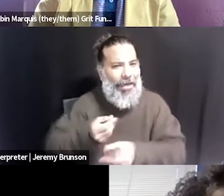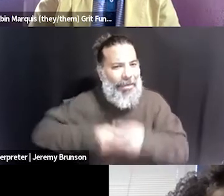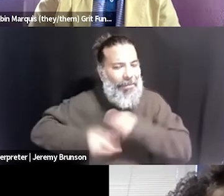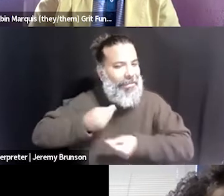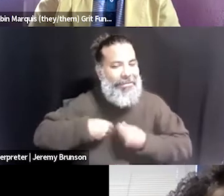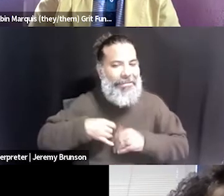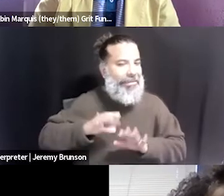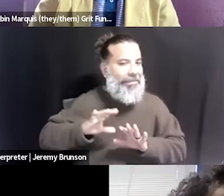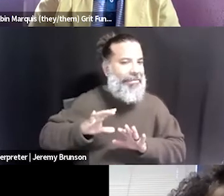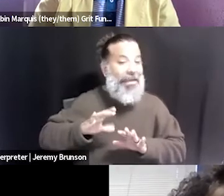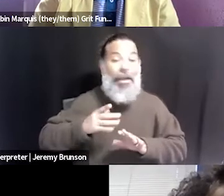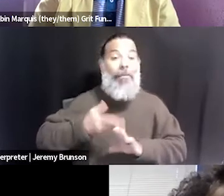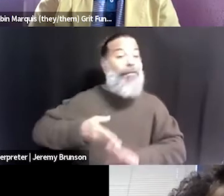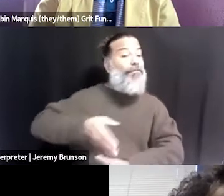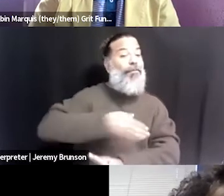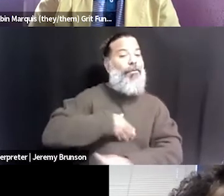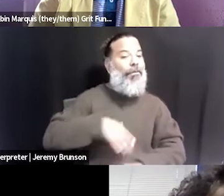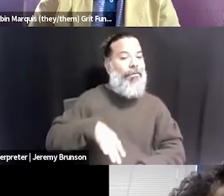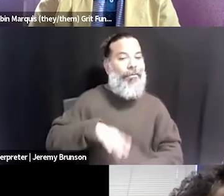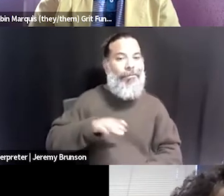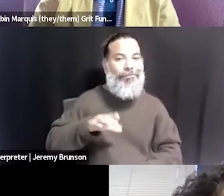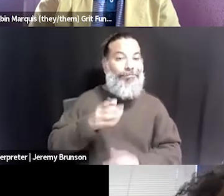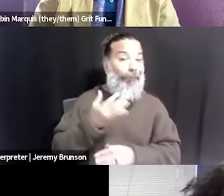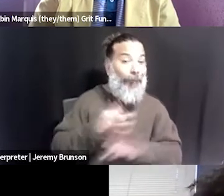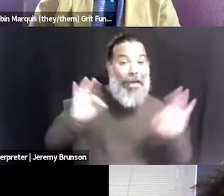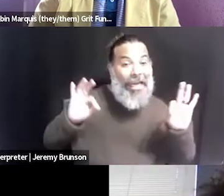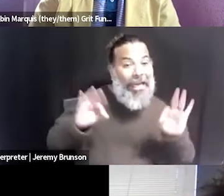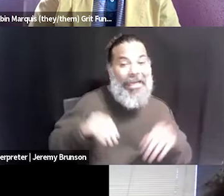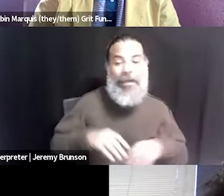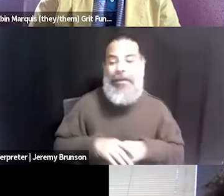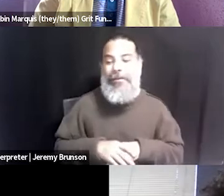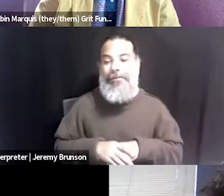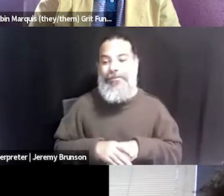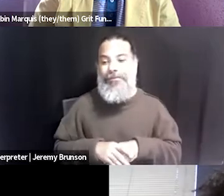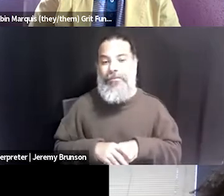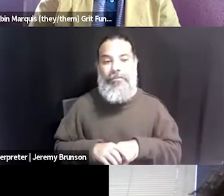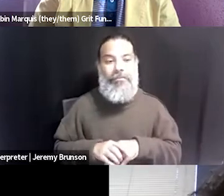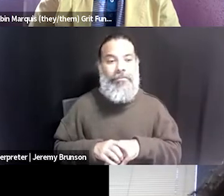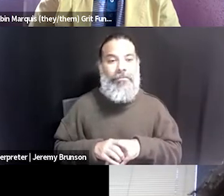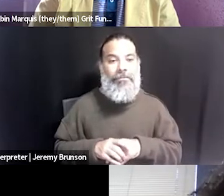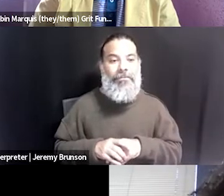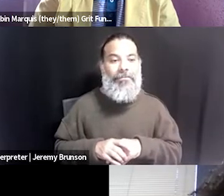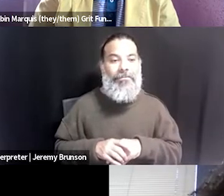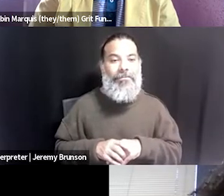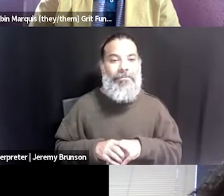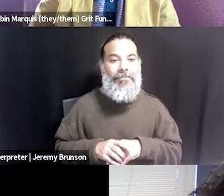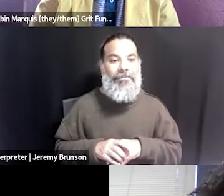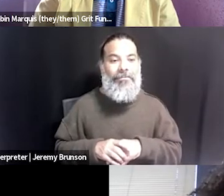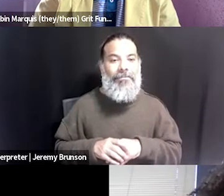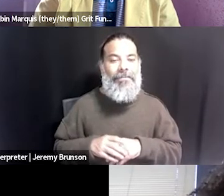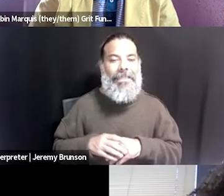Mostly everything I had done before was doing it for free and, you know, not really keeping